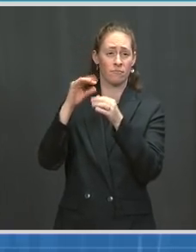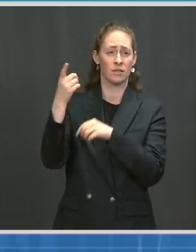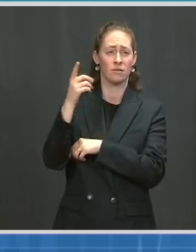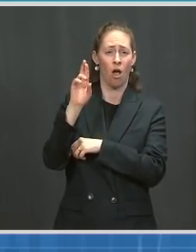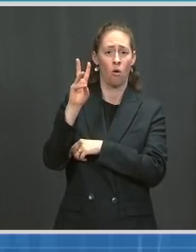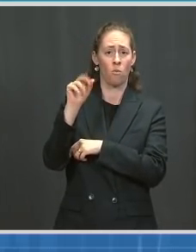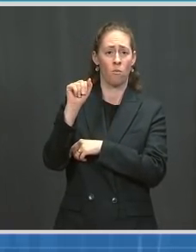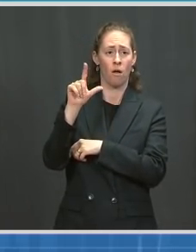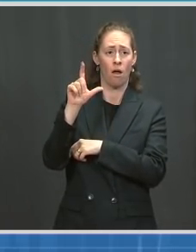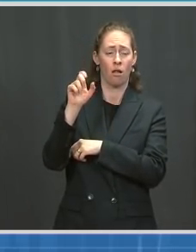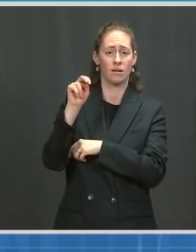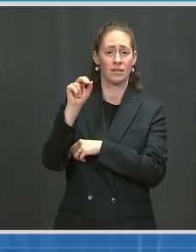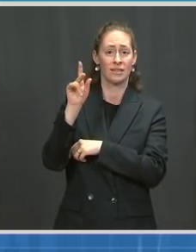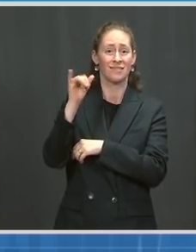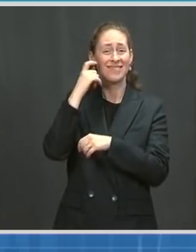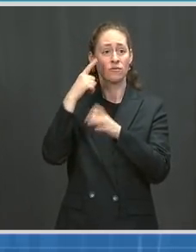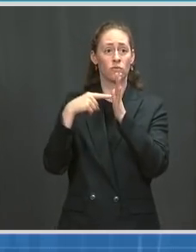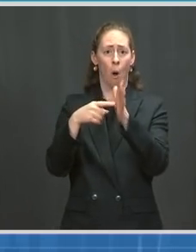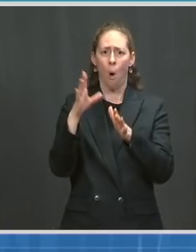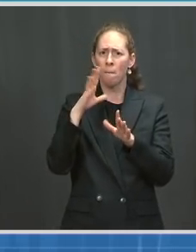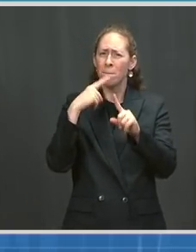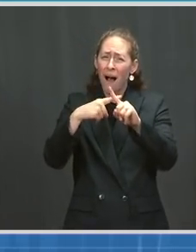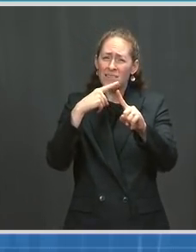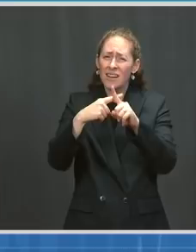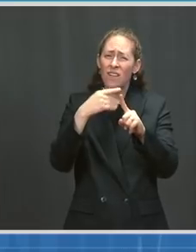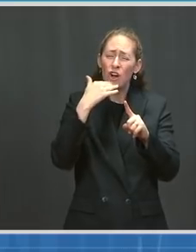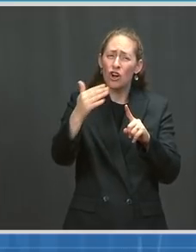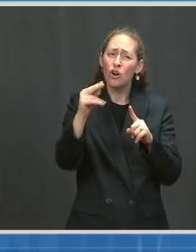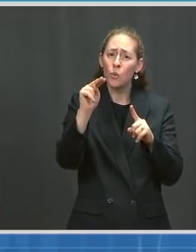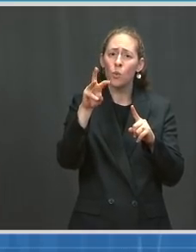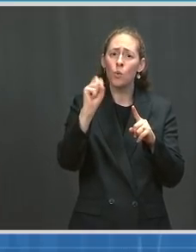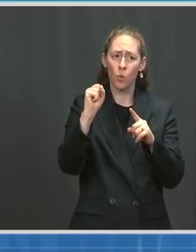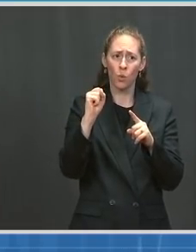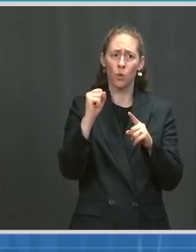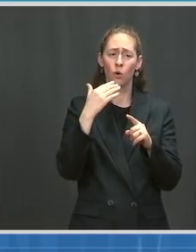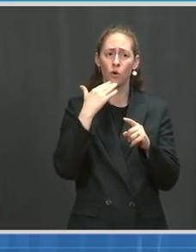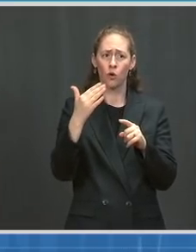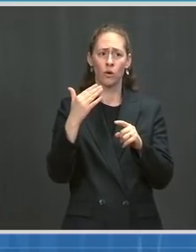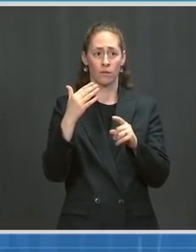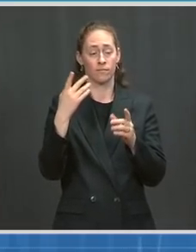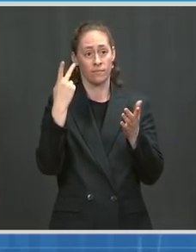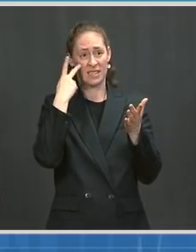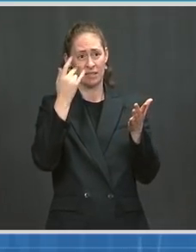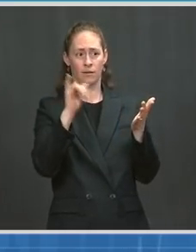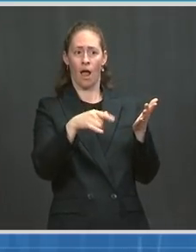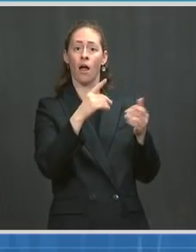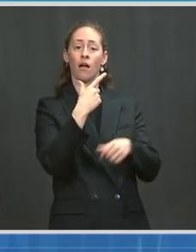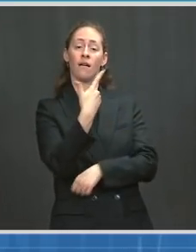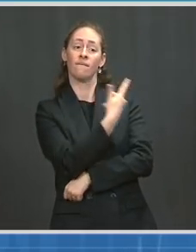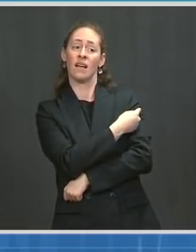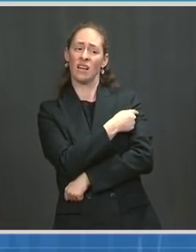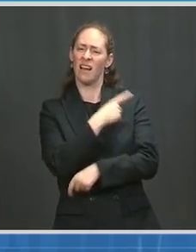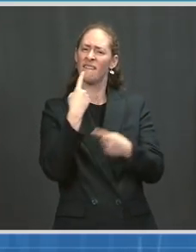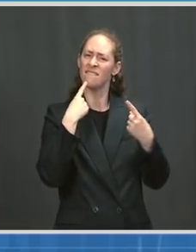and that is the real-world effectiveness of the COVID-19 vaccine. And bringing you up to date on some of the data